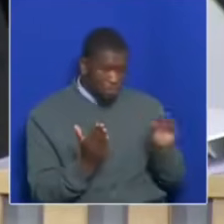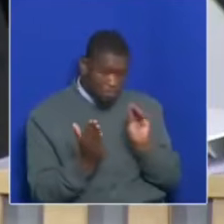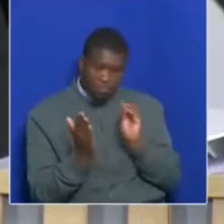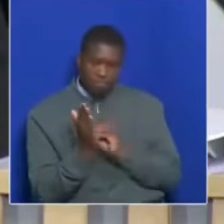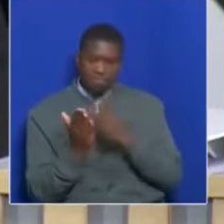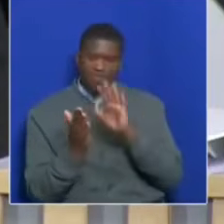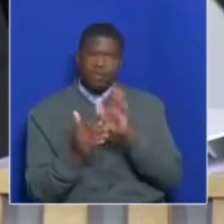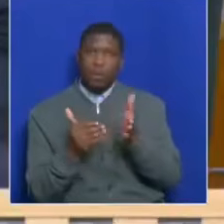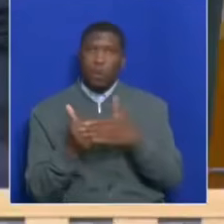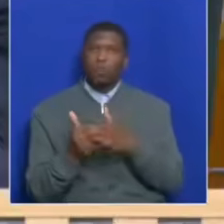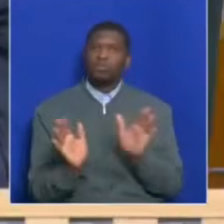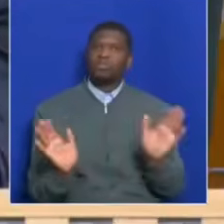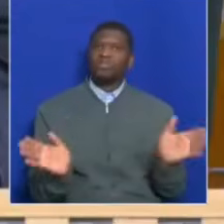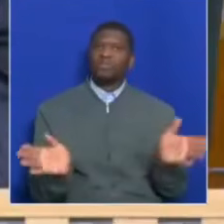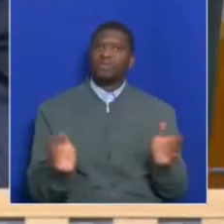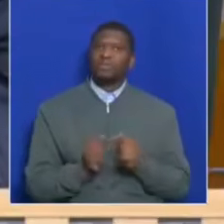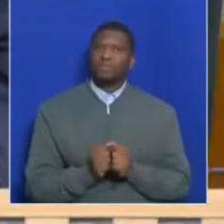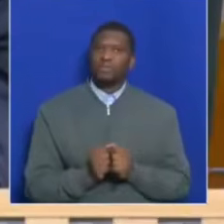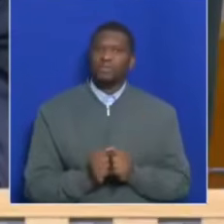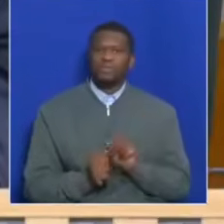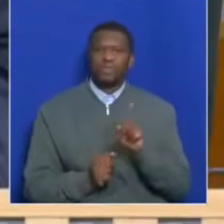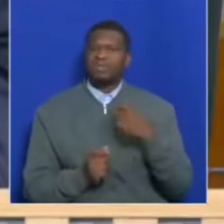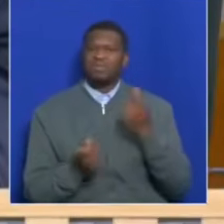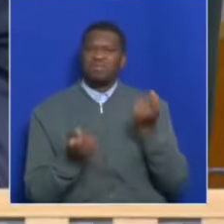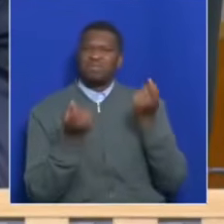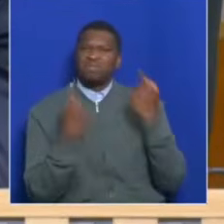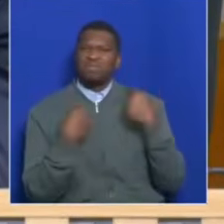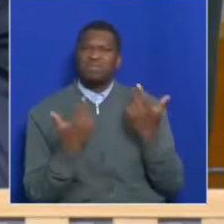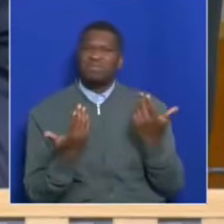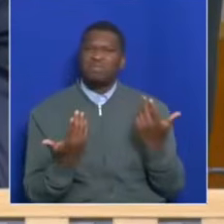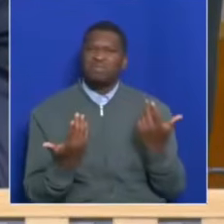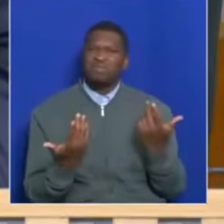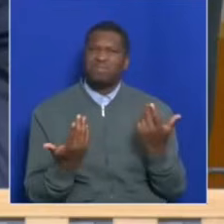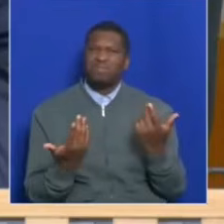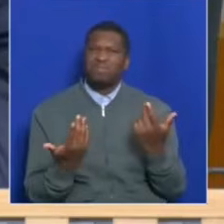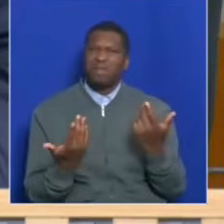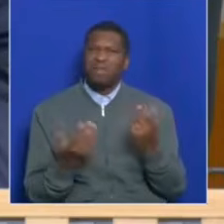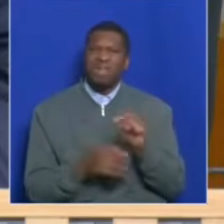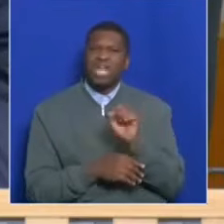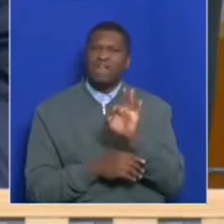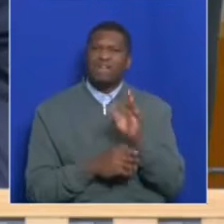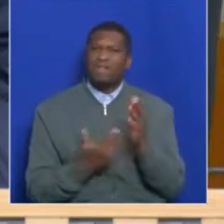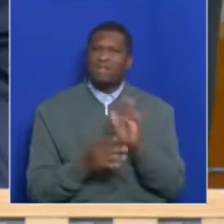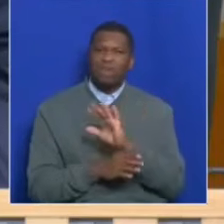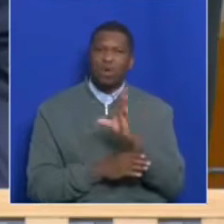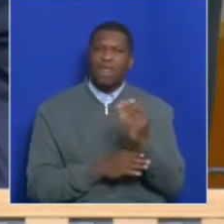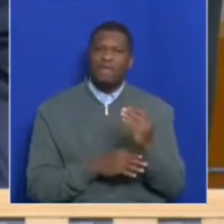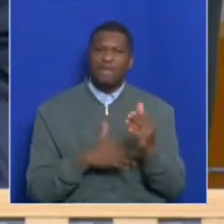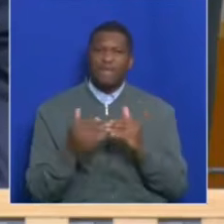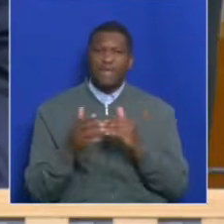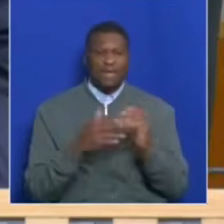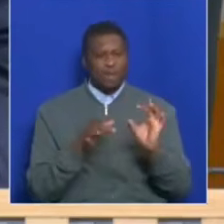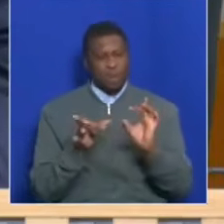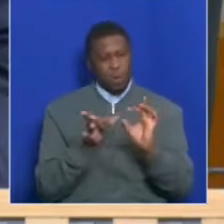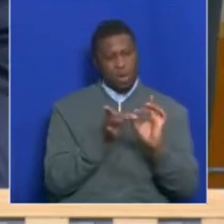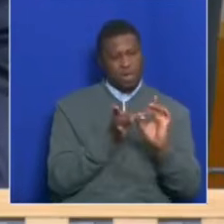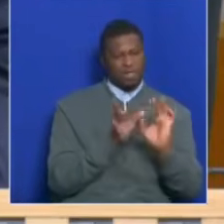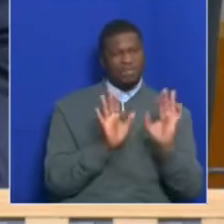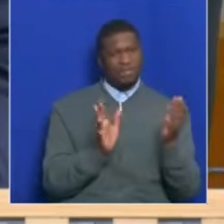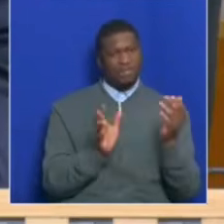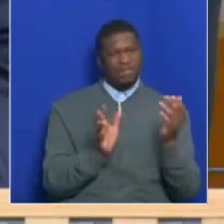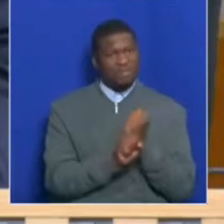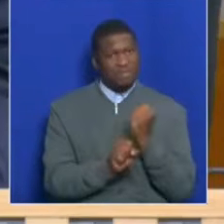I don't understand that. Not if uh no connection was made in terms of investigations that the